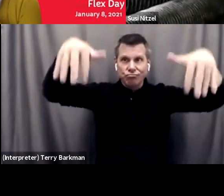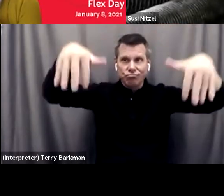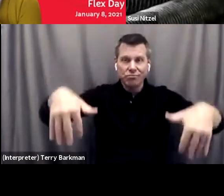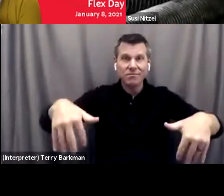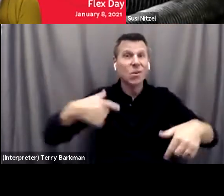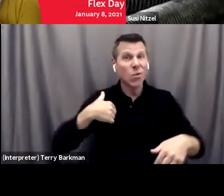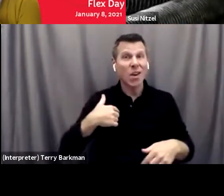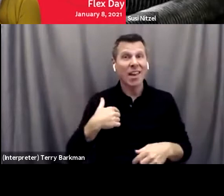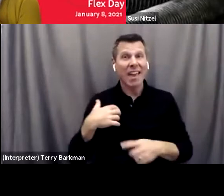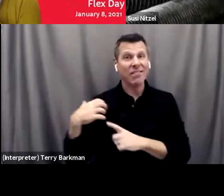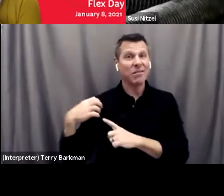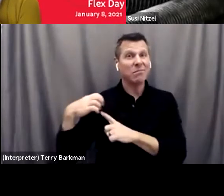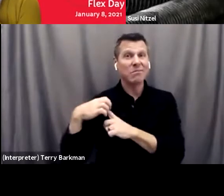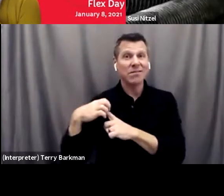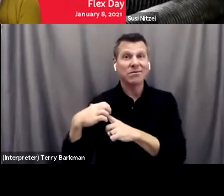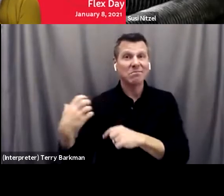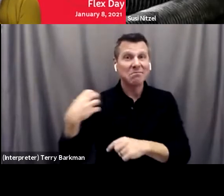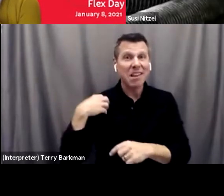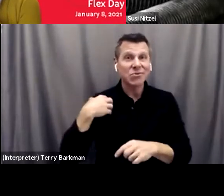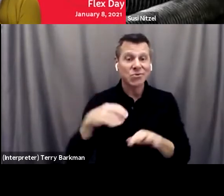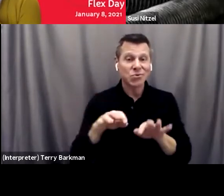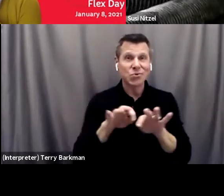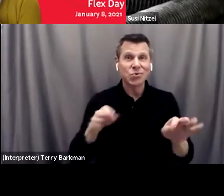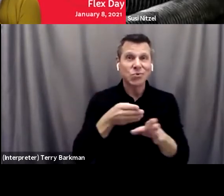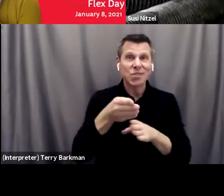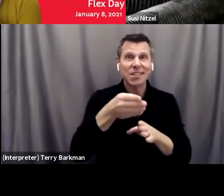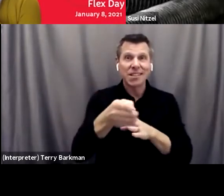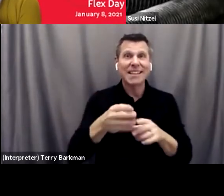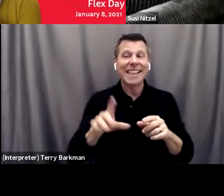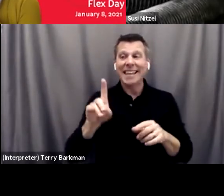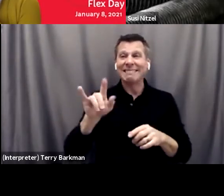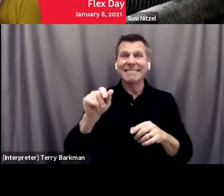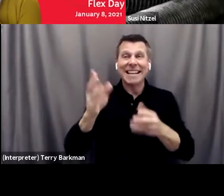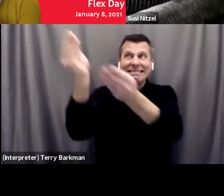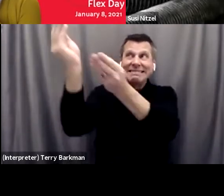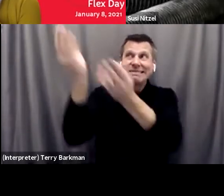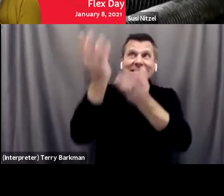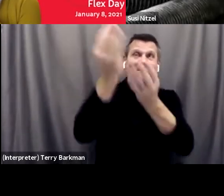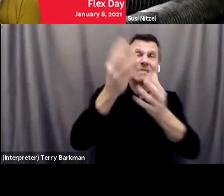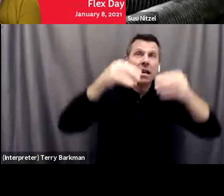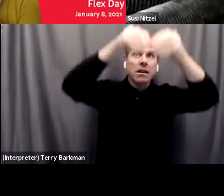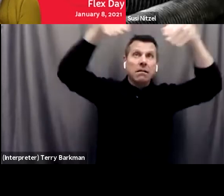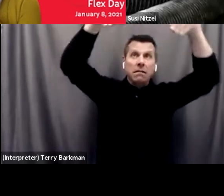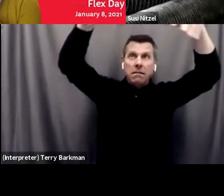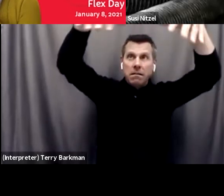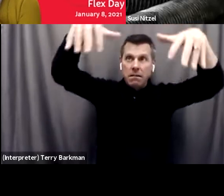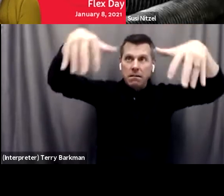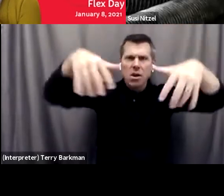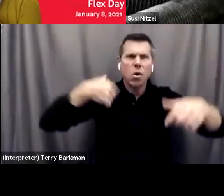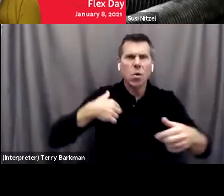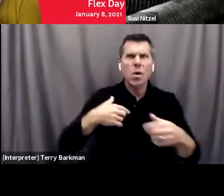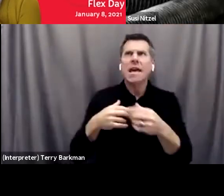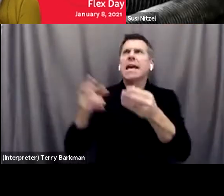that stuff out very easily, that data is distributed to us. So we make interpretation, we disaggregate these data and then come up